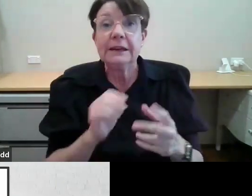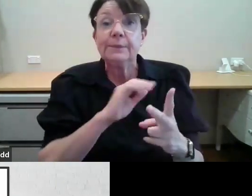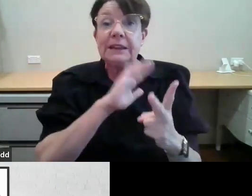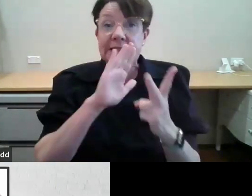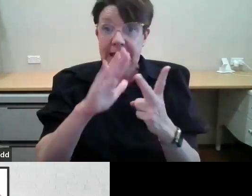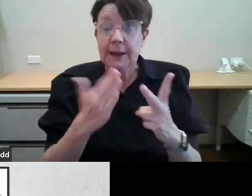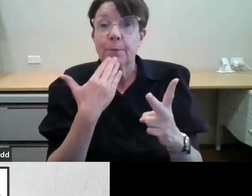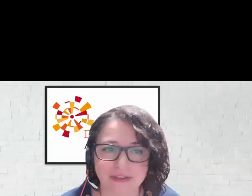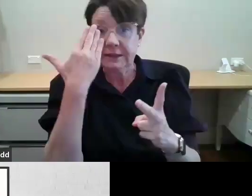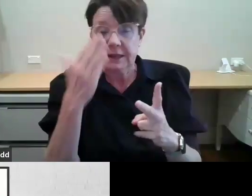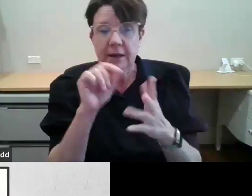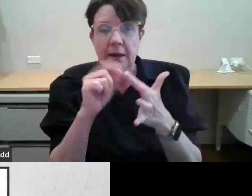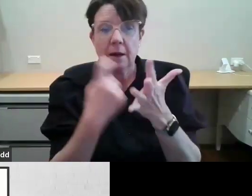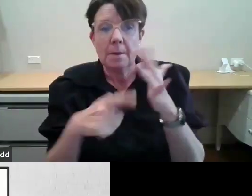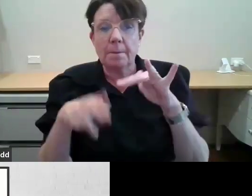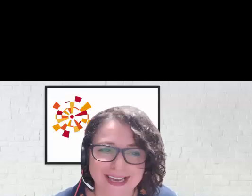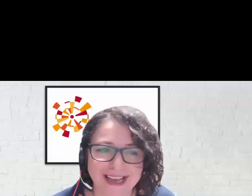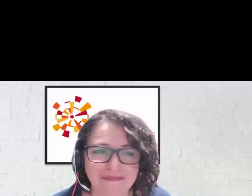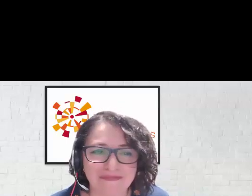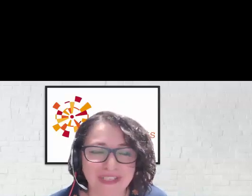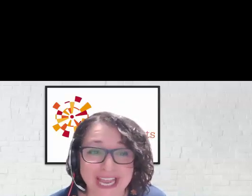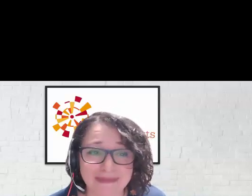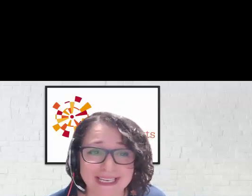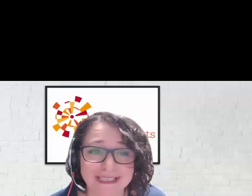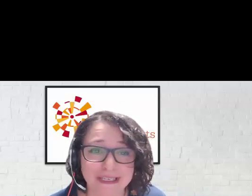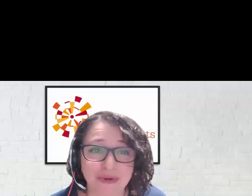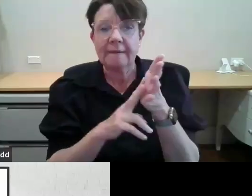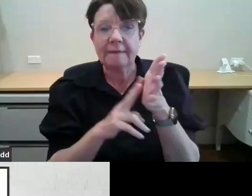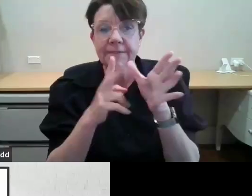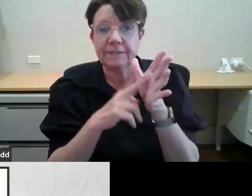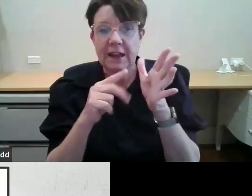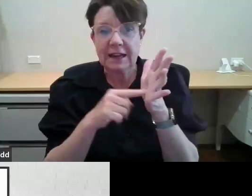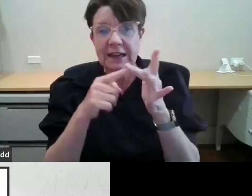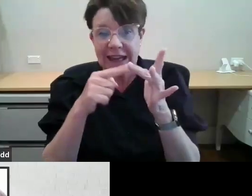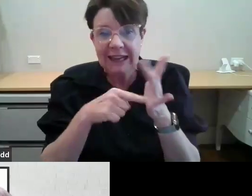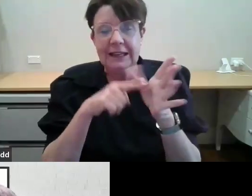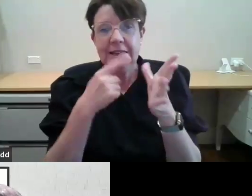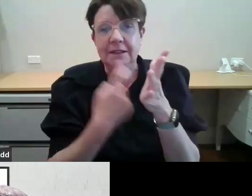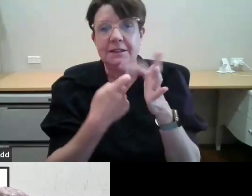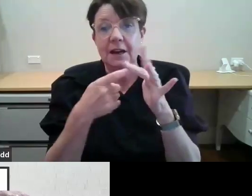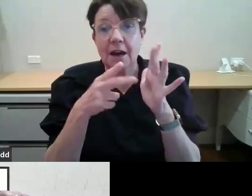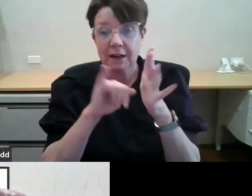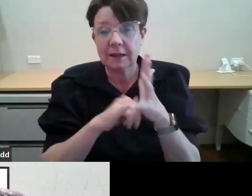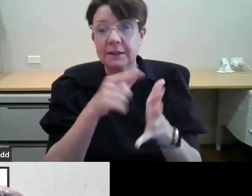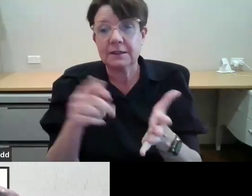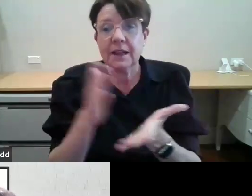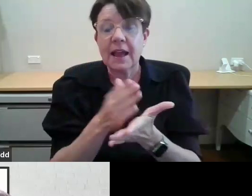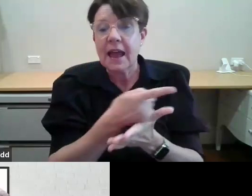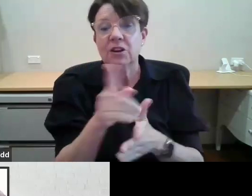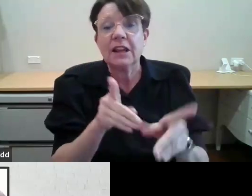Foundation which brings together the five Western Australian-based universities to attract world-class research to the state